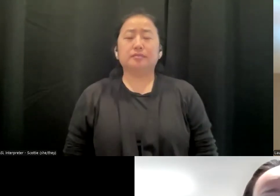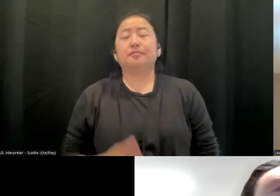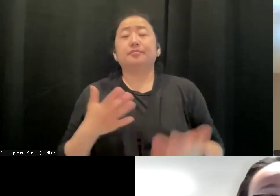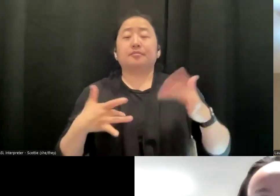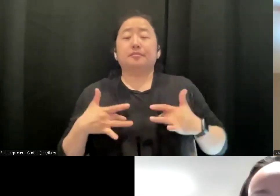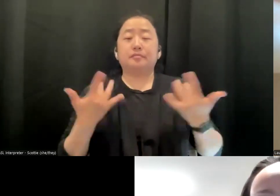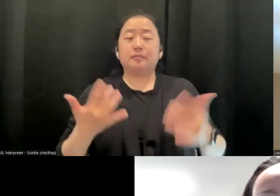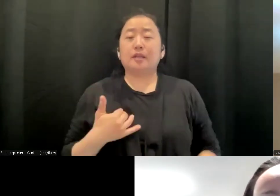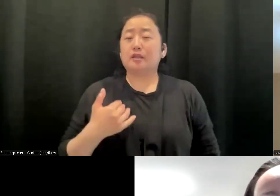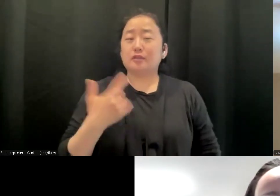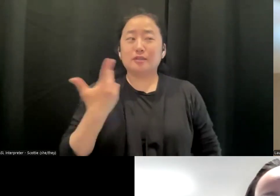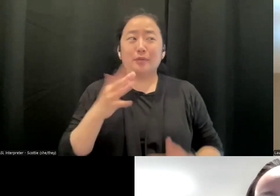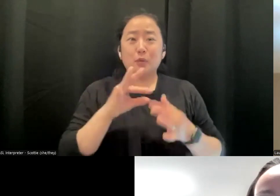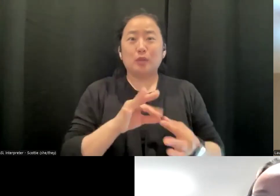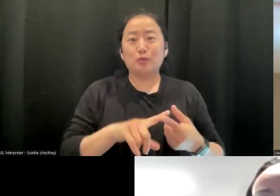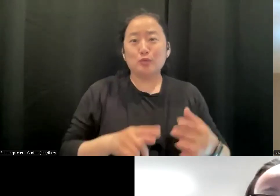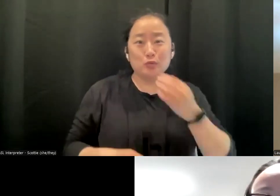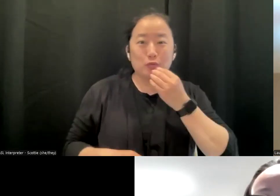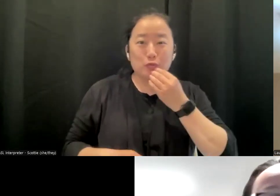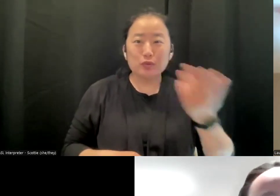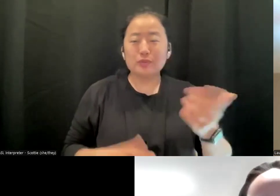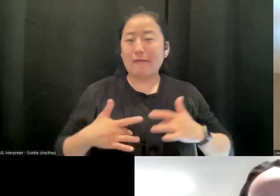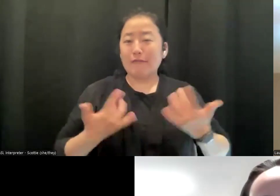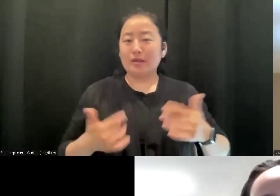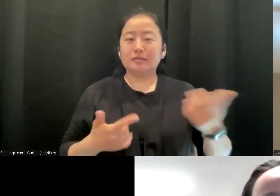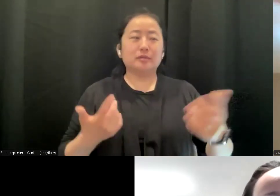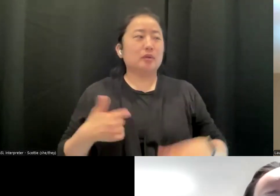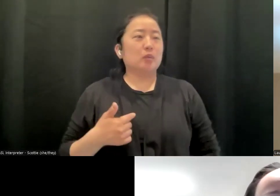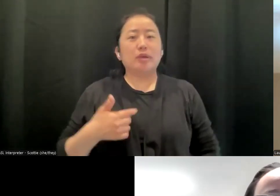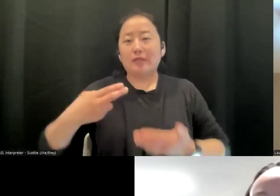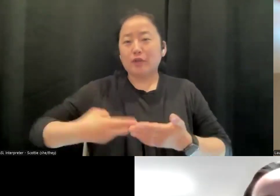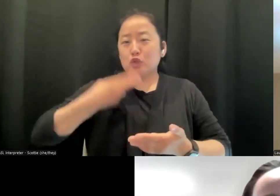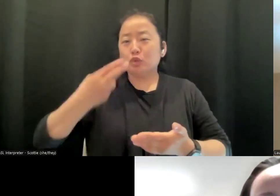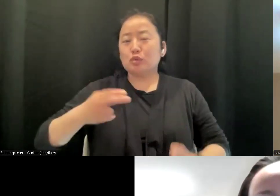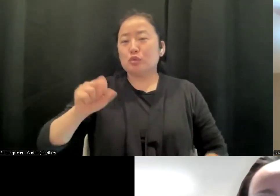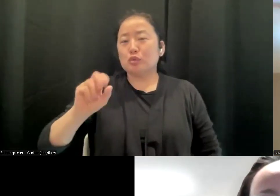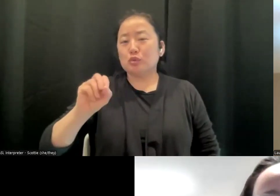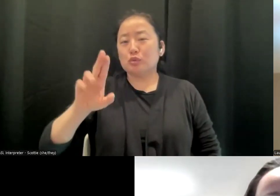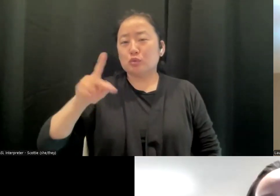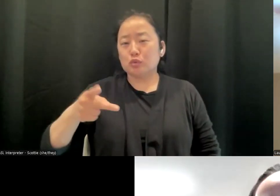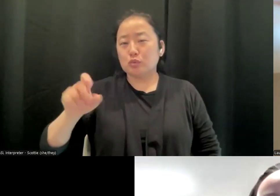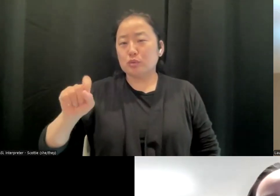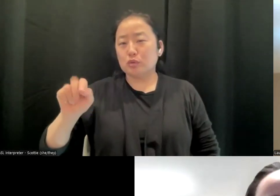food component, be it -- we have a soup stroll or macaroni and cheese competition or chili,